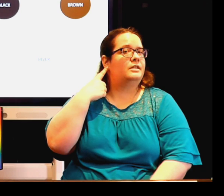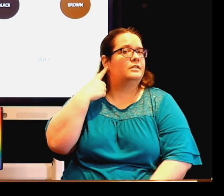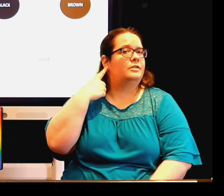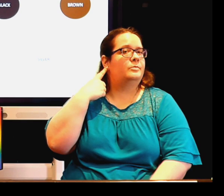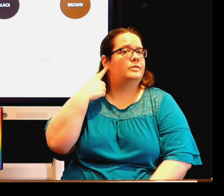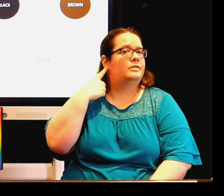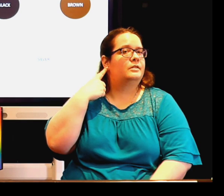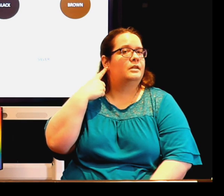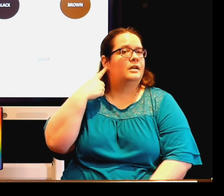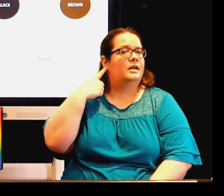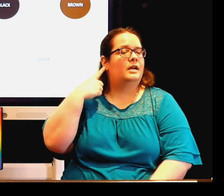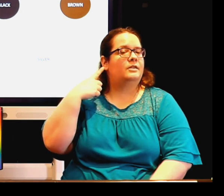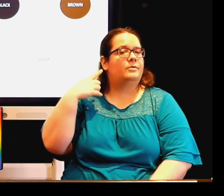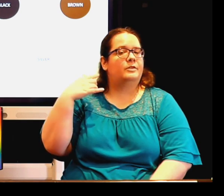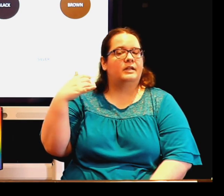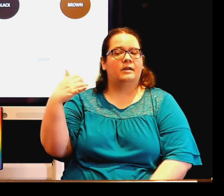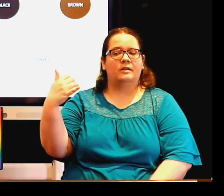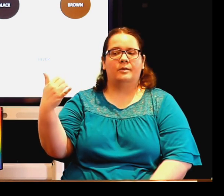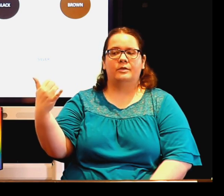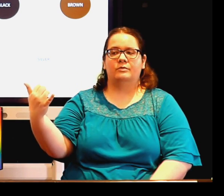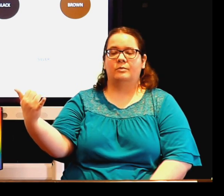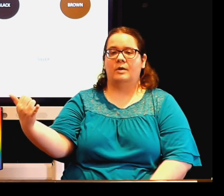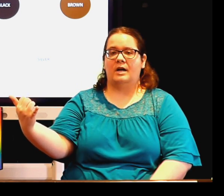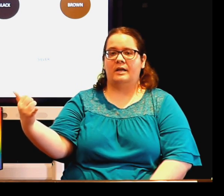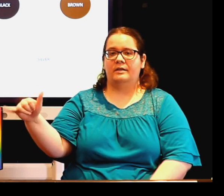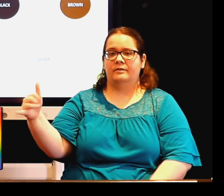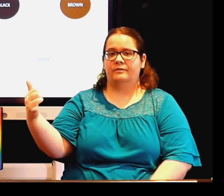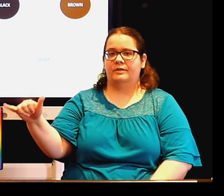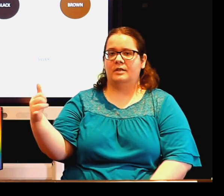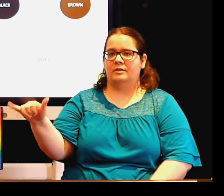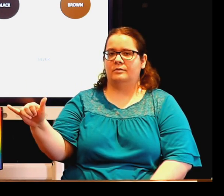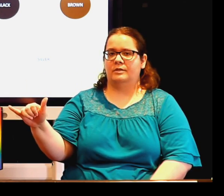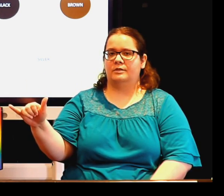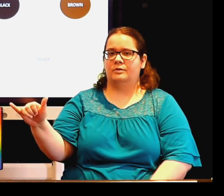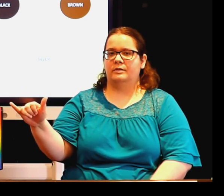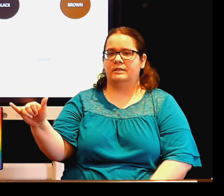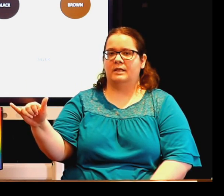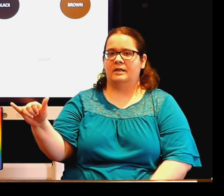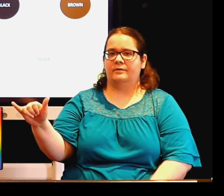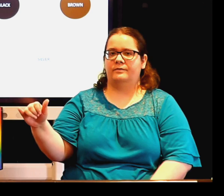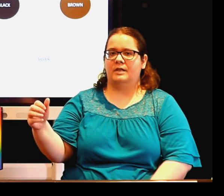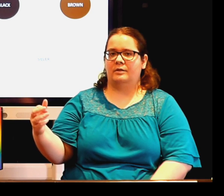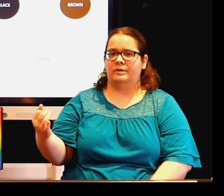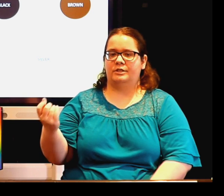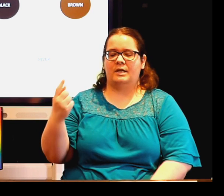earlobe and we bring it out and we do a Y for yellow because gold is kind of yellowy shade,